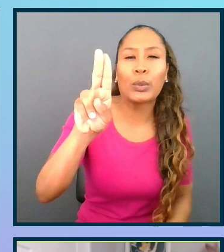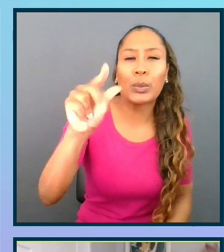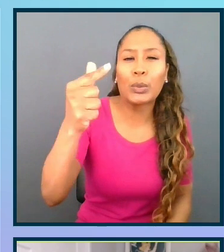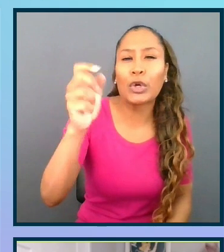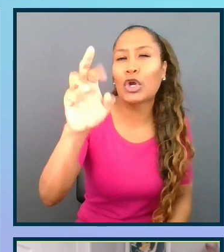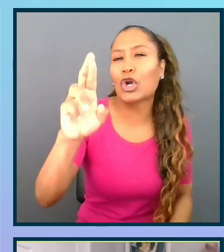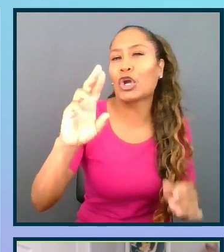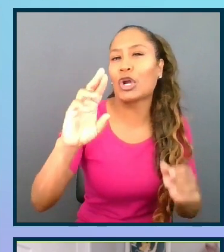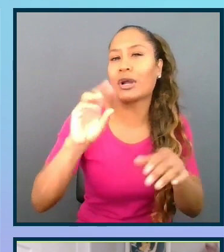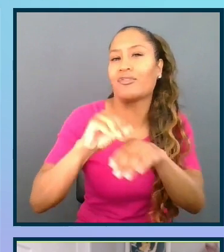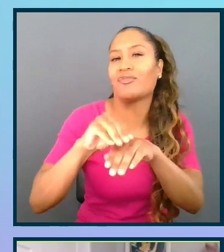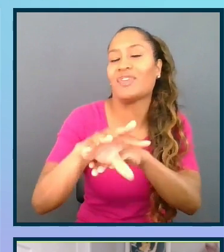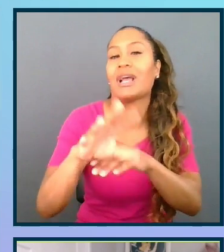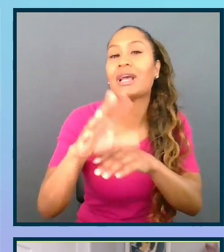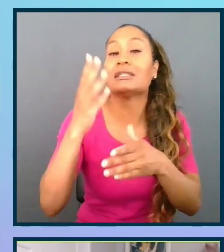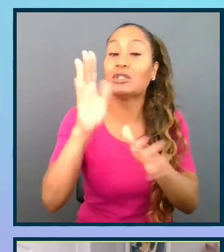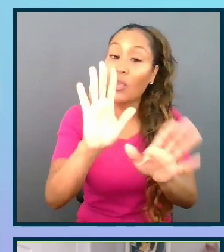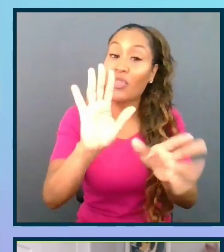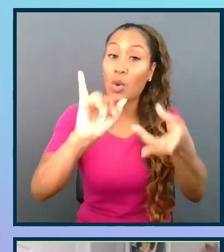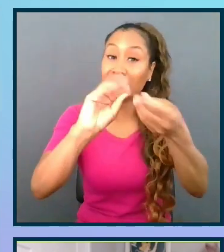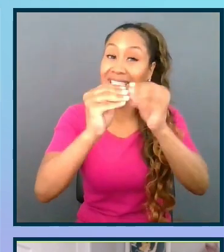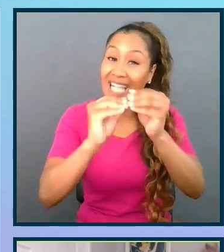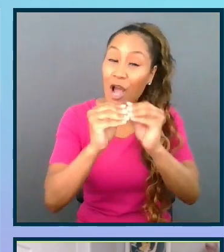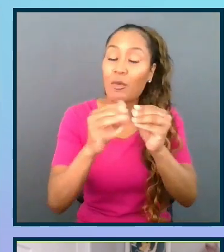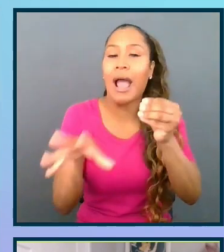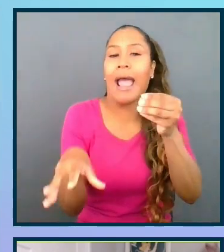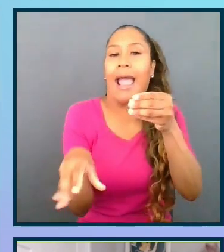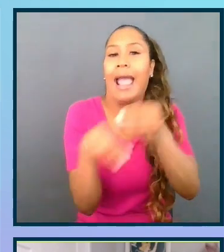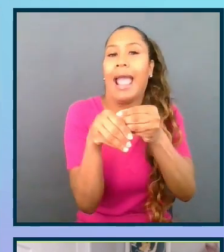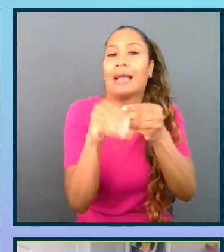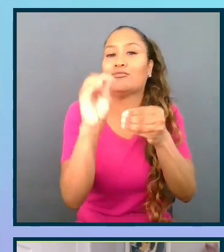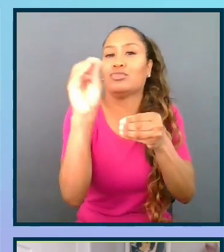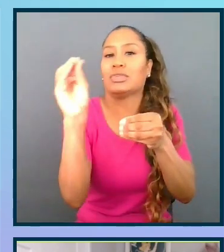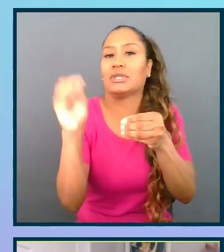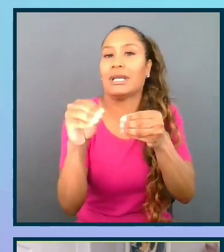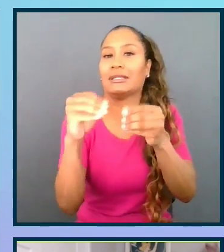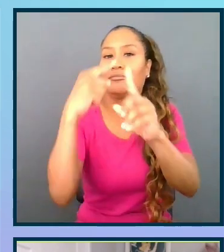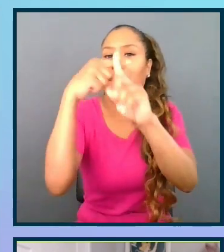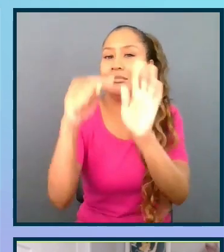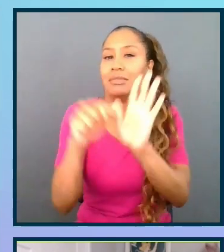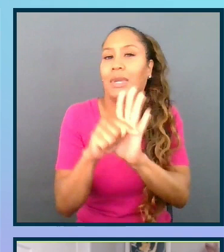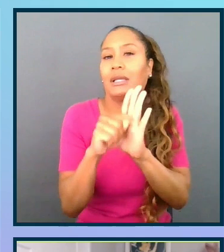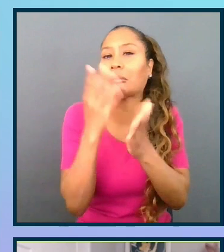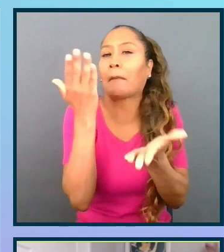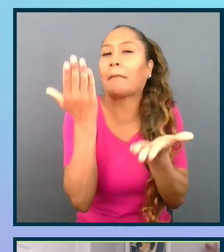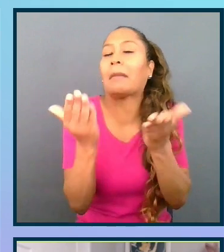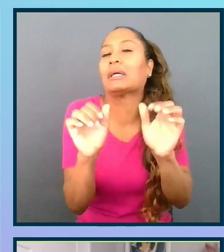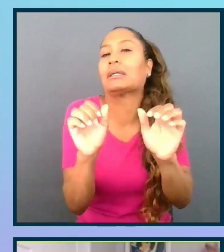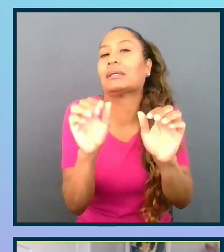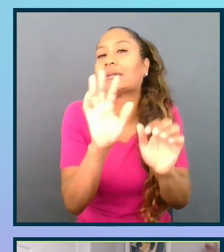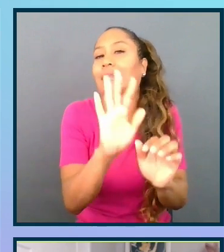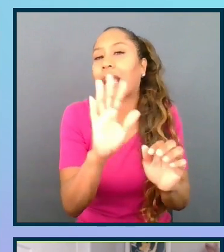with some to subjectivity, excuse me. But between these two surveys,